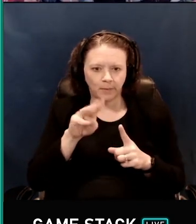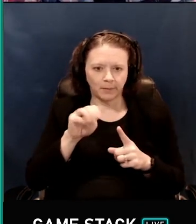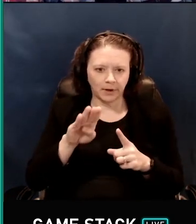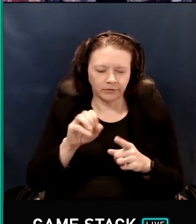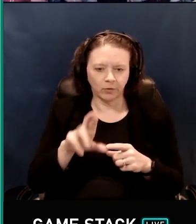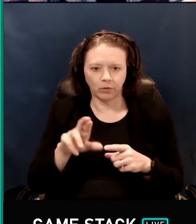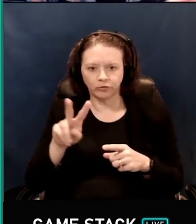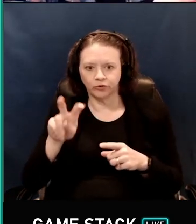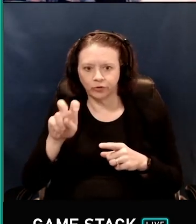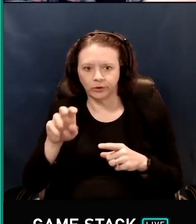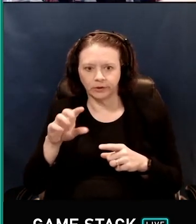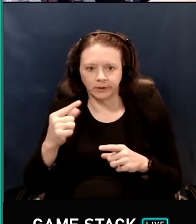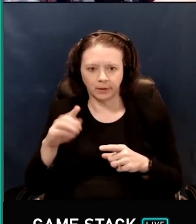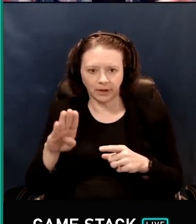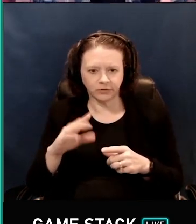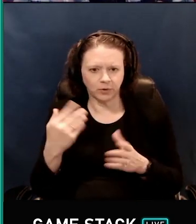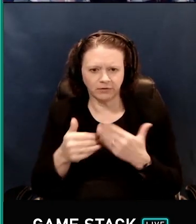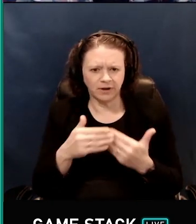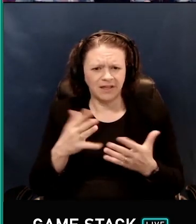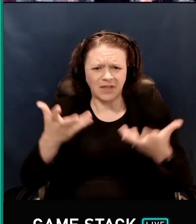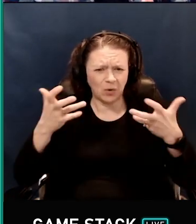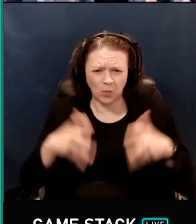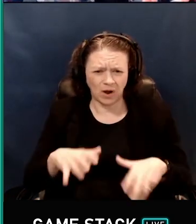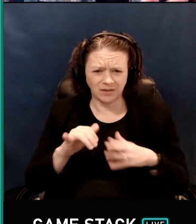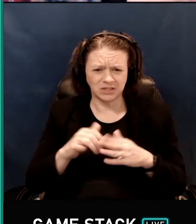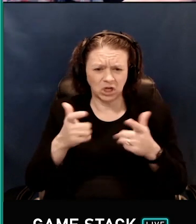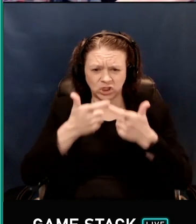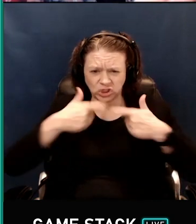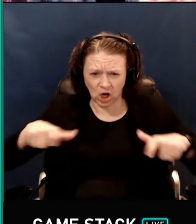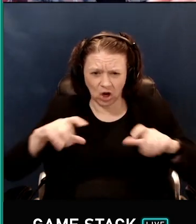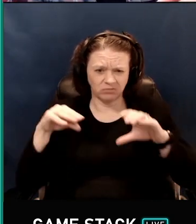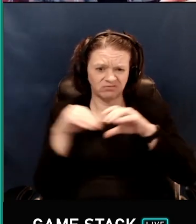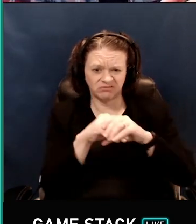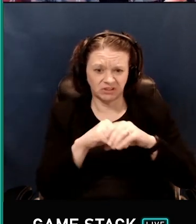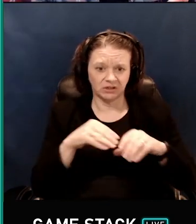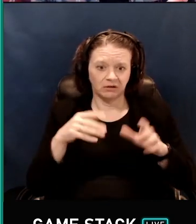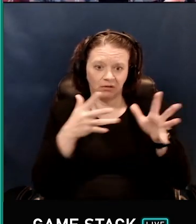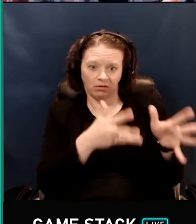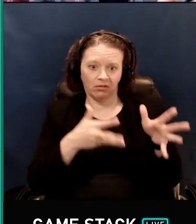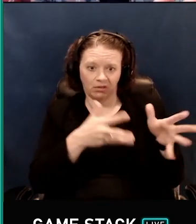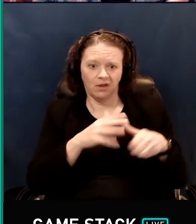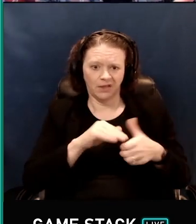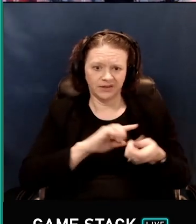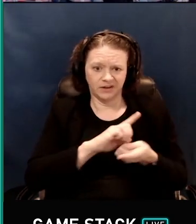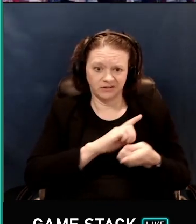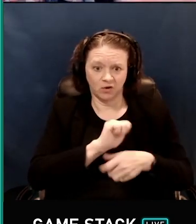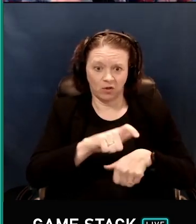200 gigabyte package on their disk at all times. And so what we really see is the evolution of